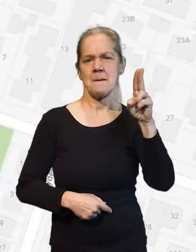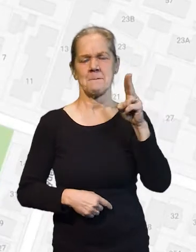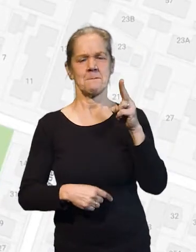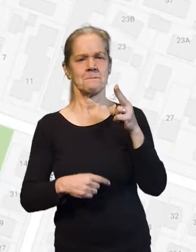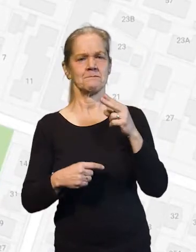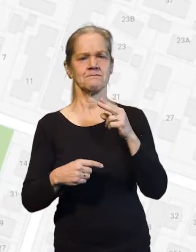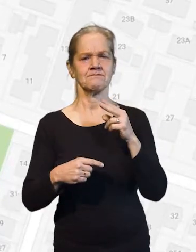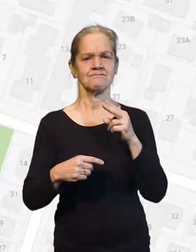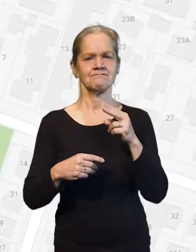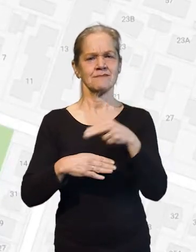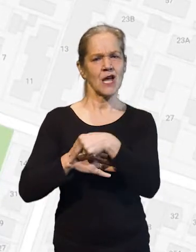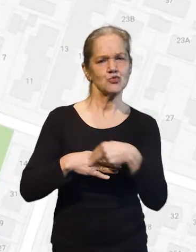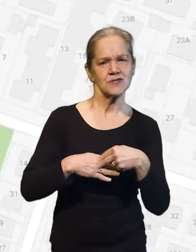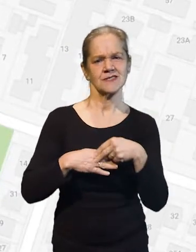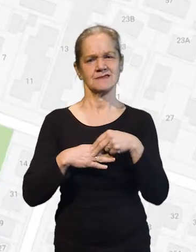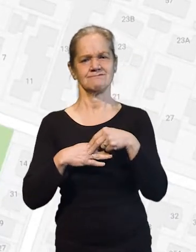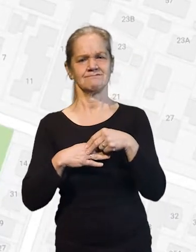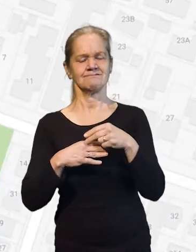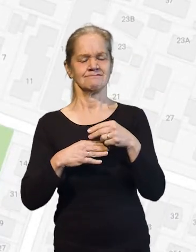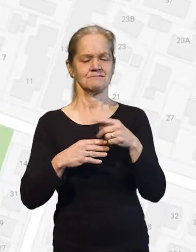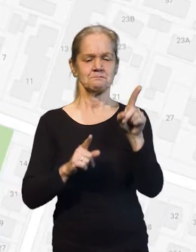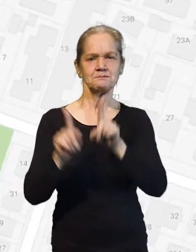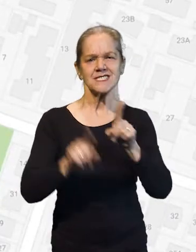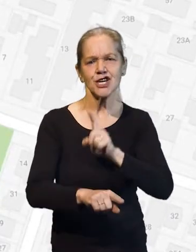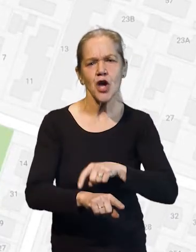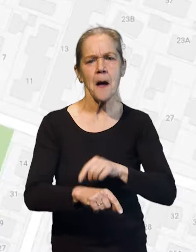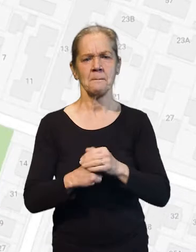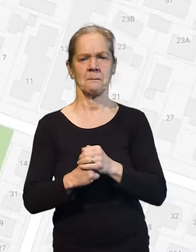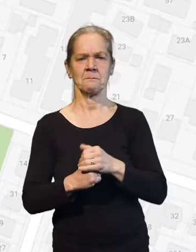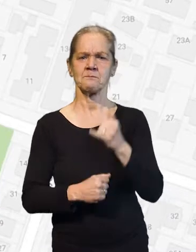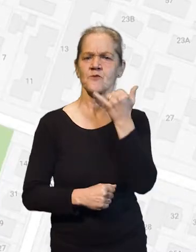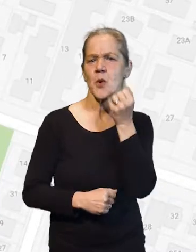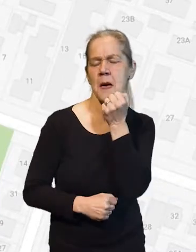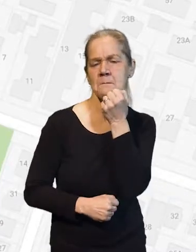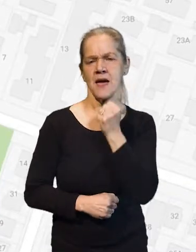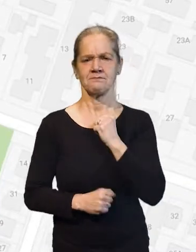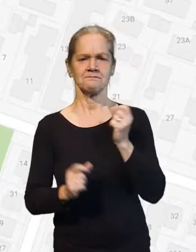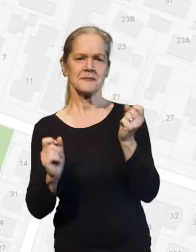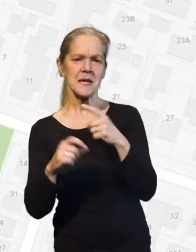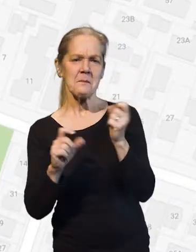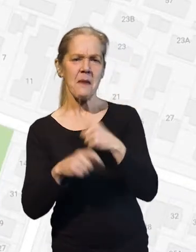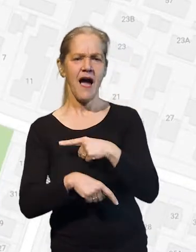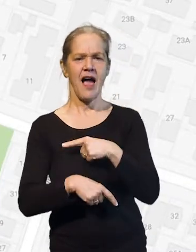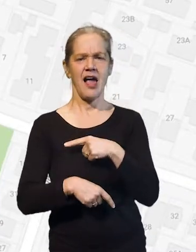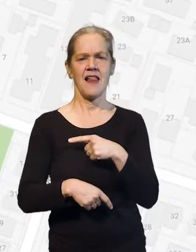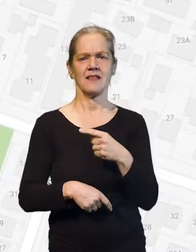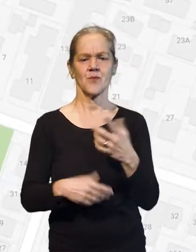So if you look you'll see the name, description, some of the meeting times, a phone number, an email and a location.